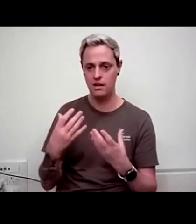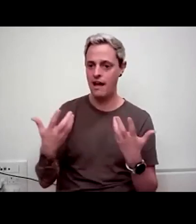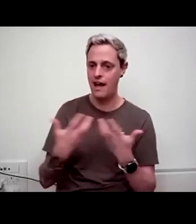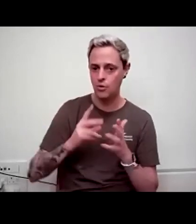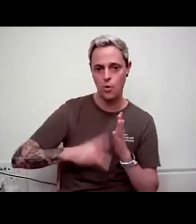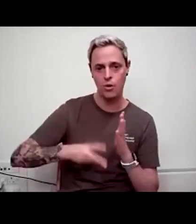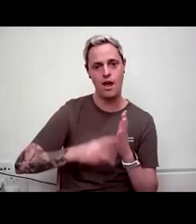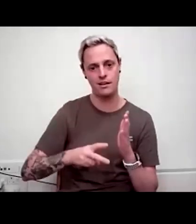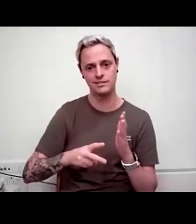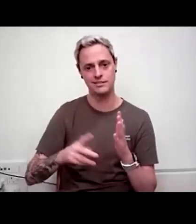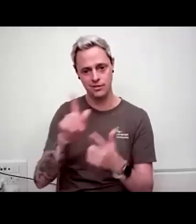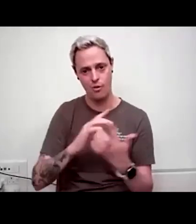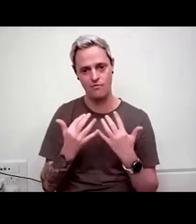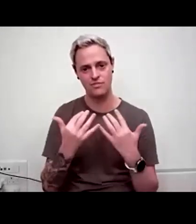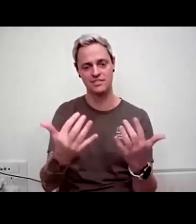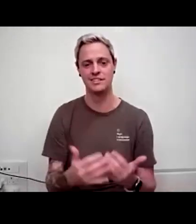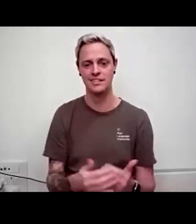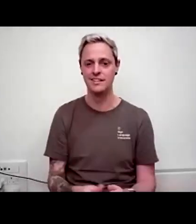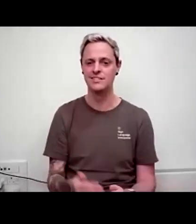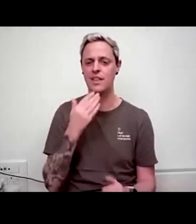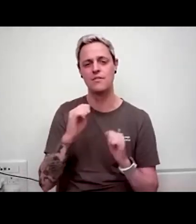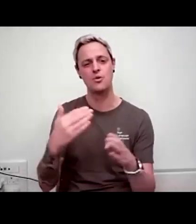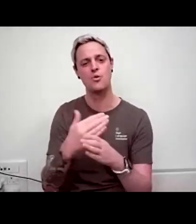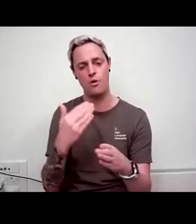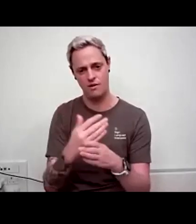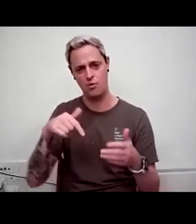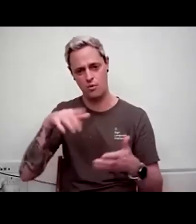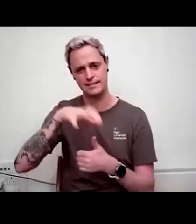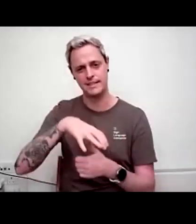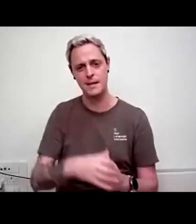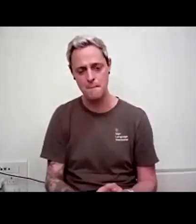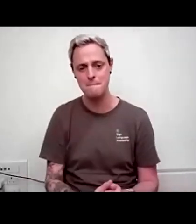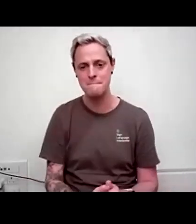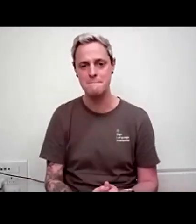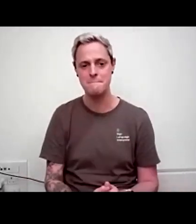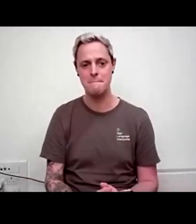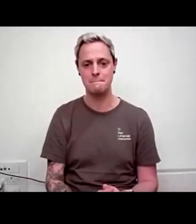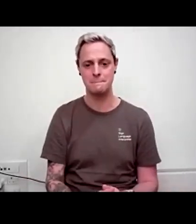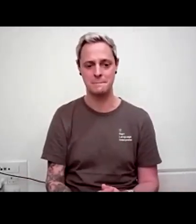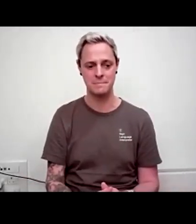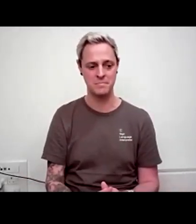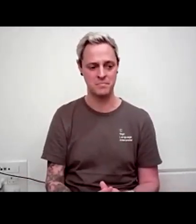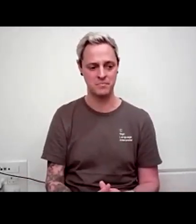so thank you very much for the wonderful work that you do for the Centre it's really much appreciated.